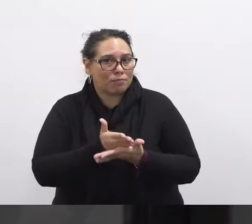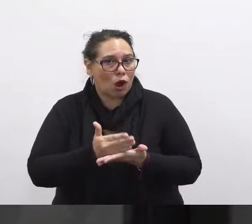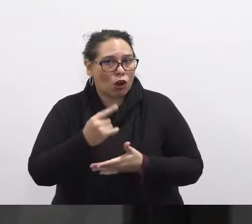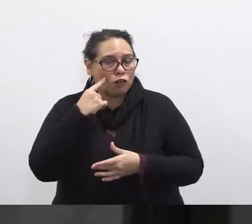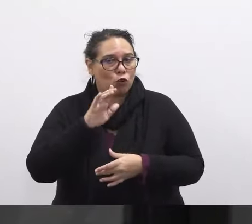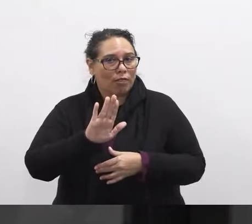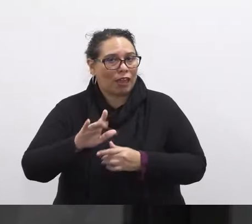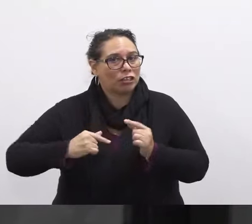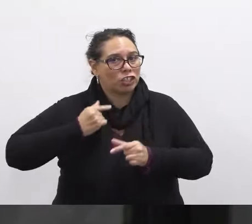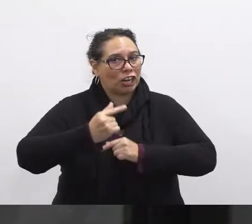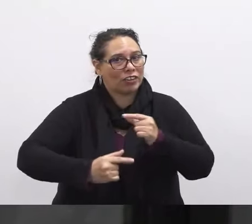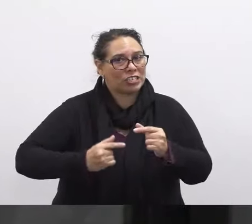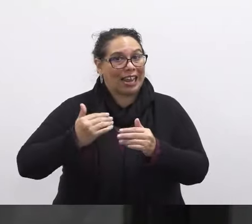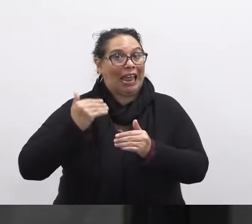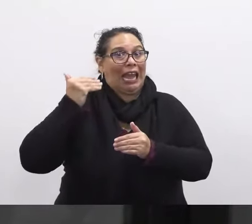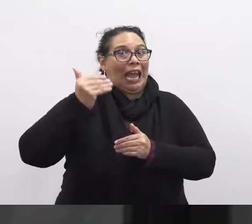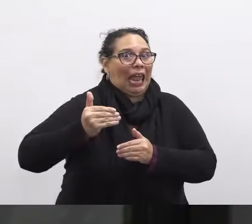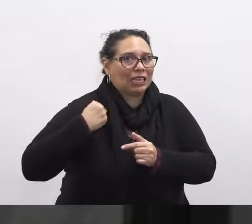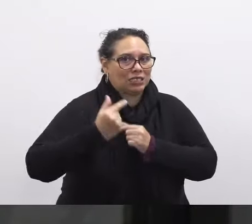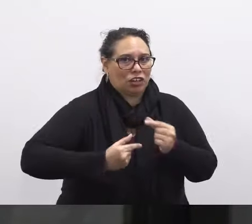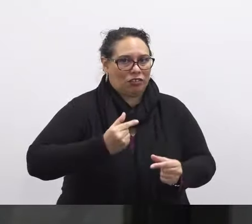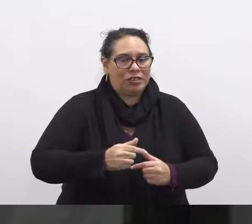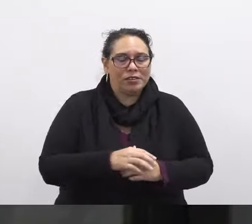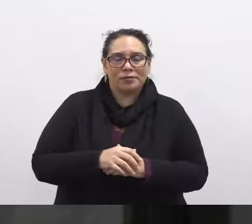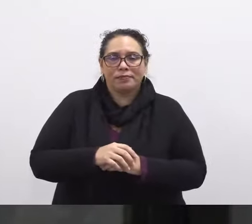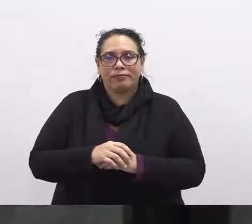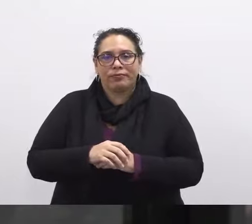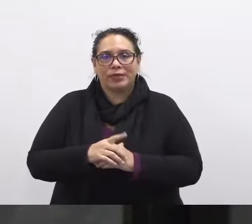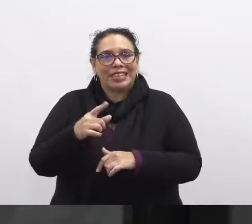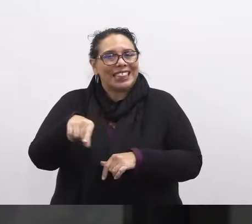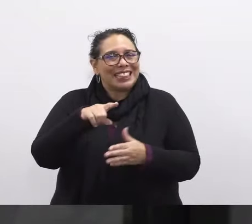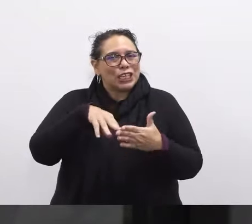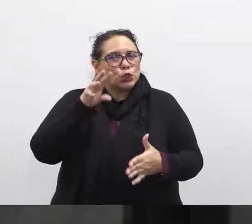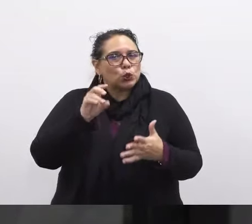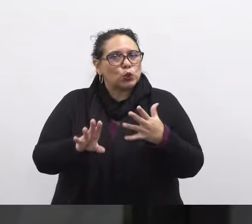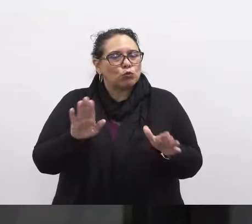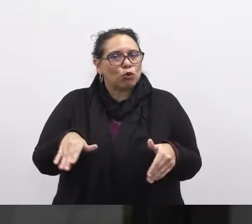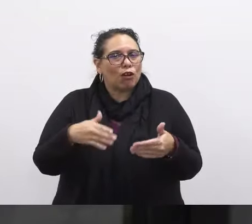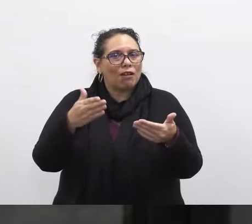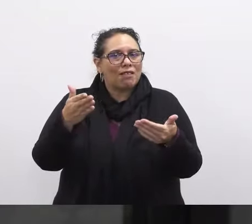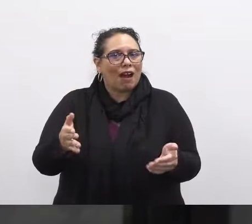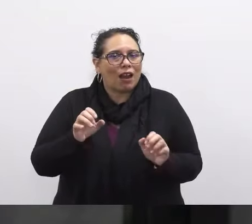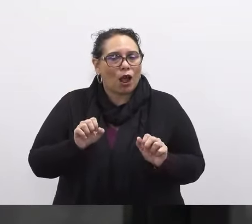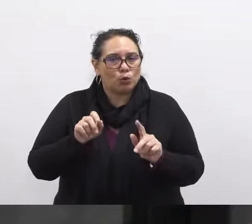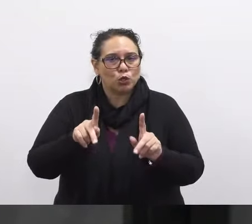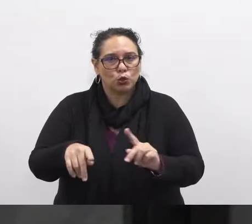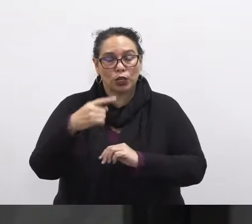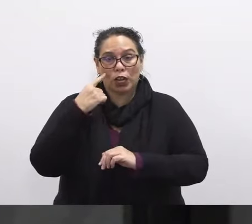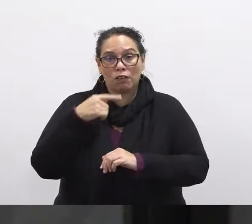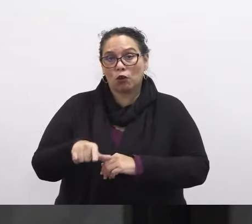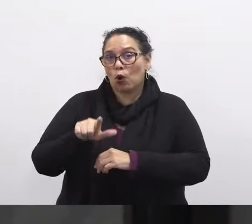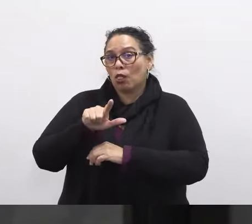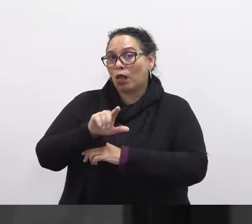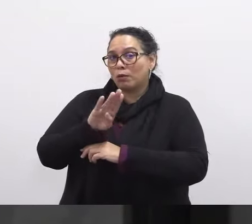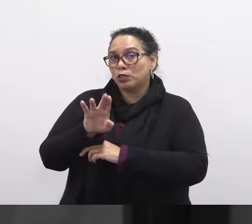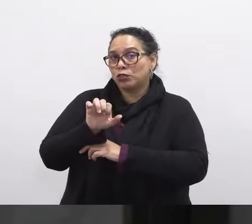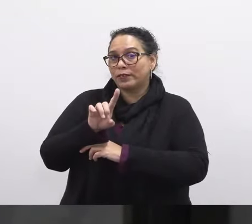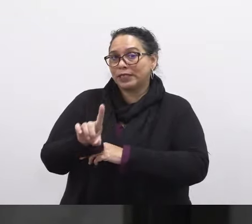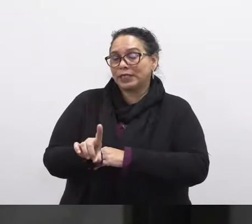and for the generations that follow, these students provide a golden opportunity for Long Beach Unified to work with them